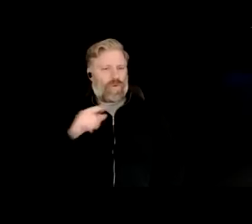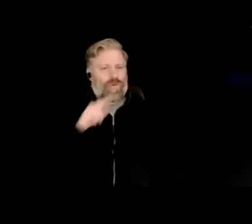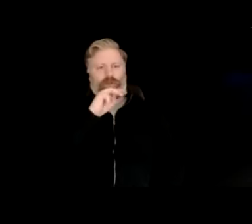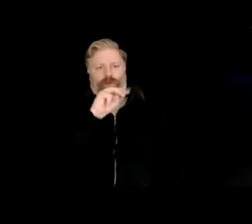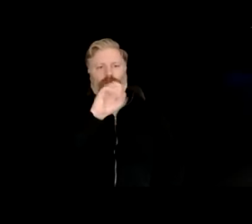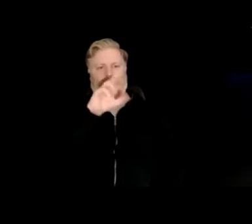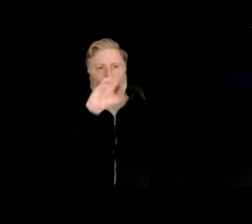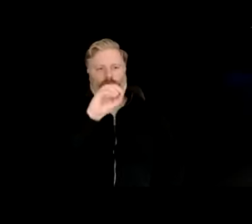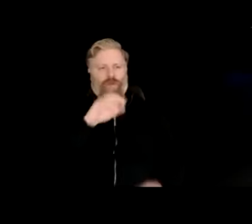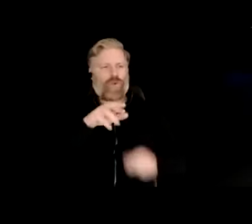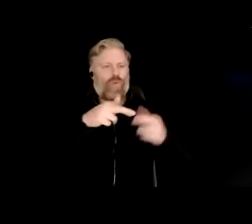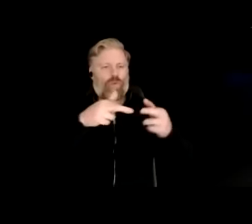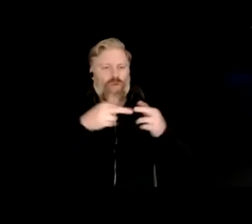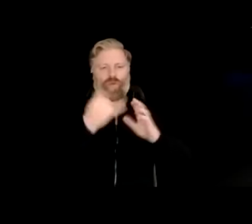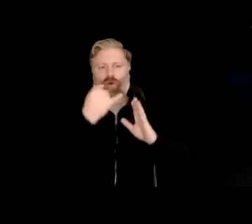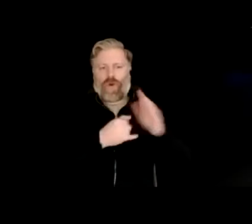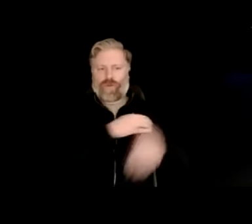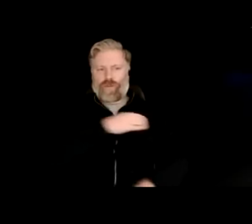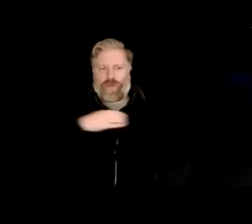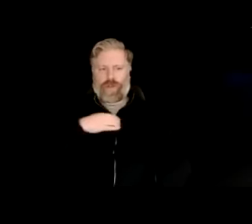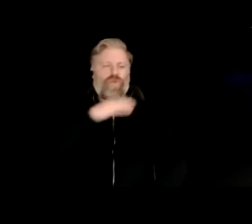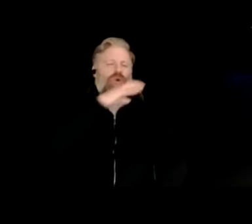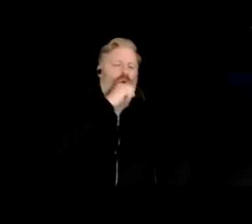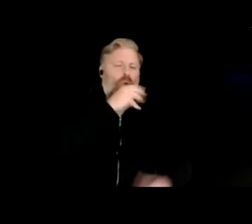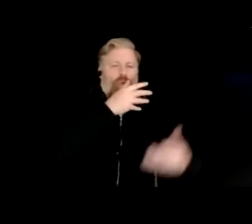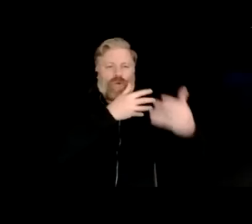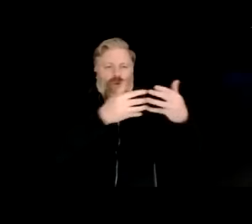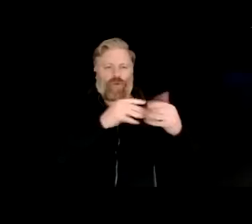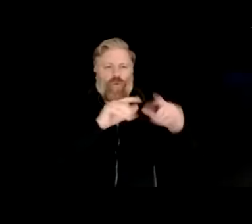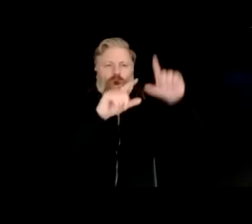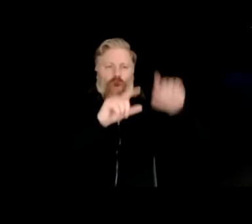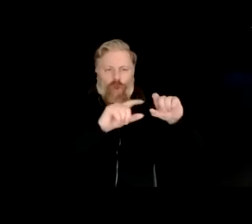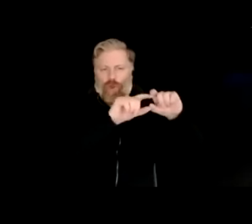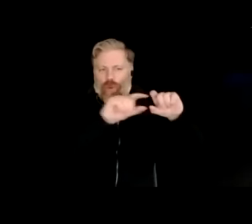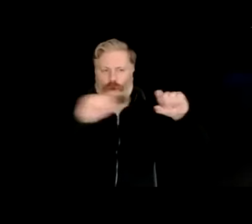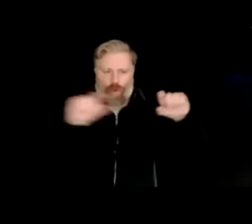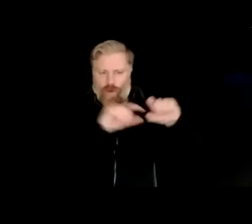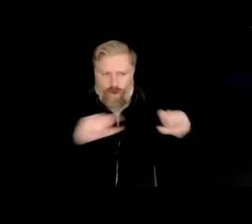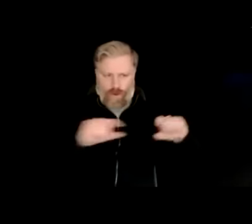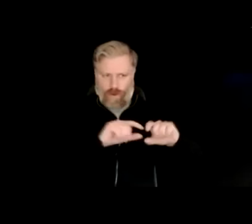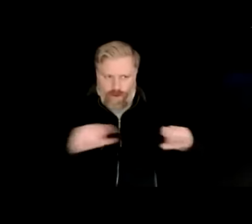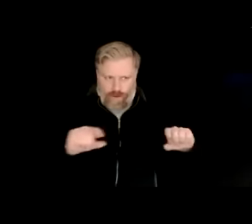in orange and gray lowercase Raleway font. Additionally, I will be speaking at a slower pace